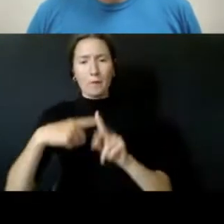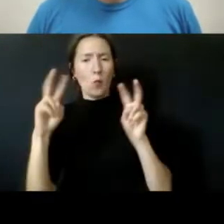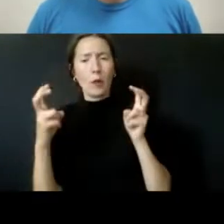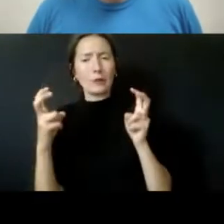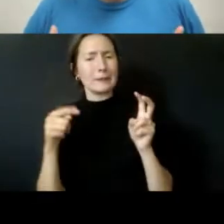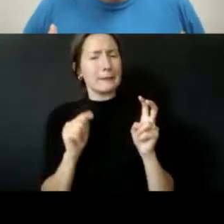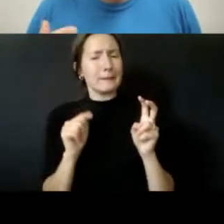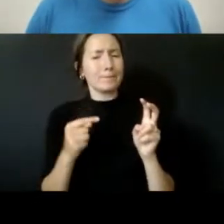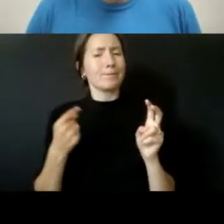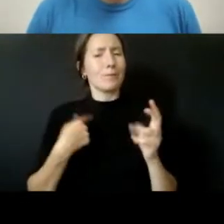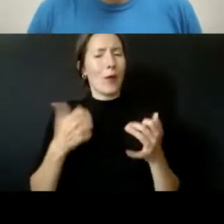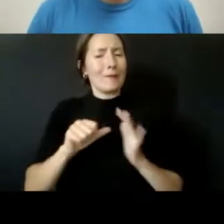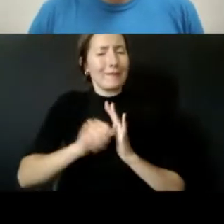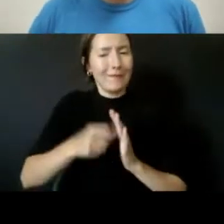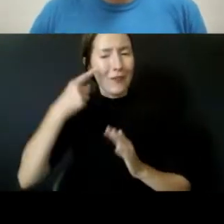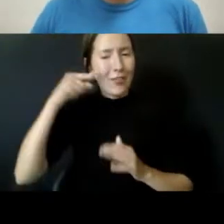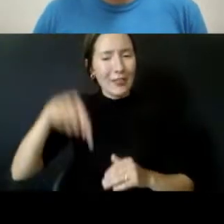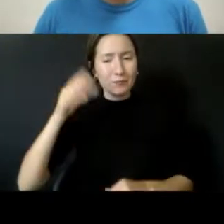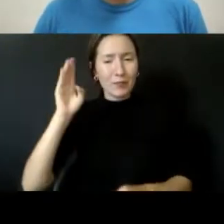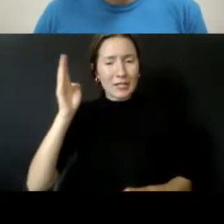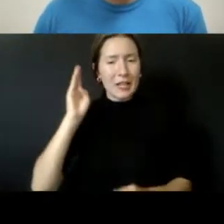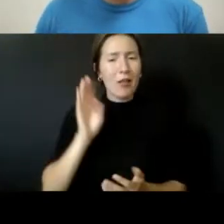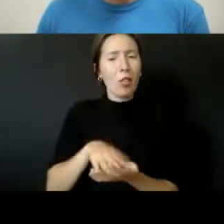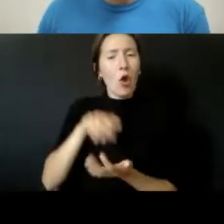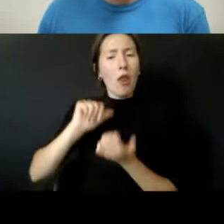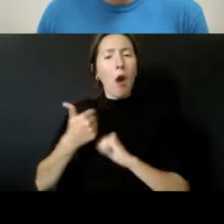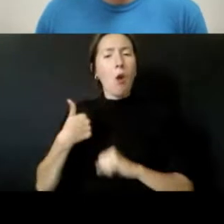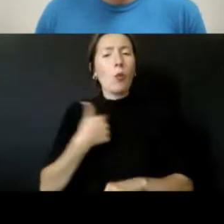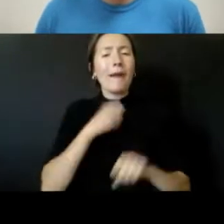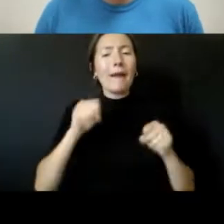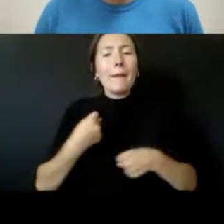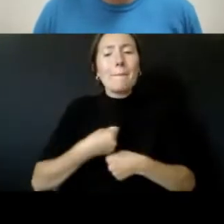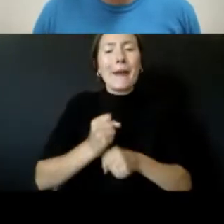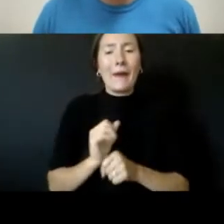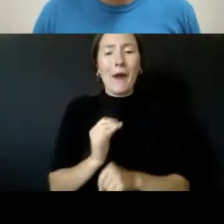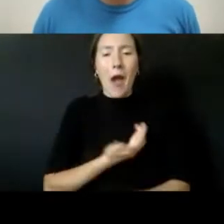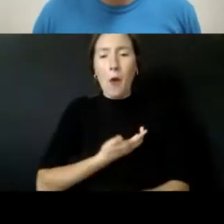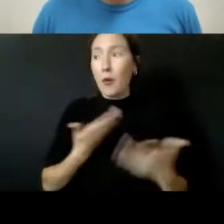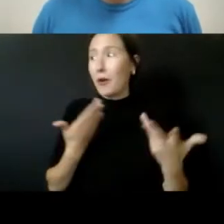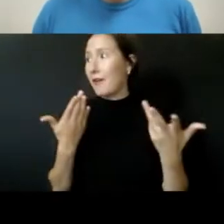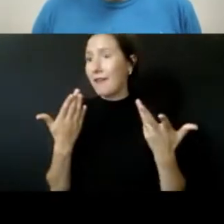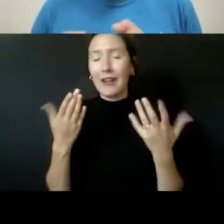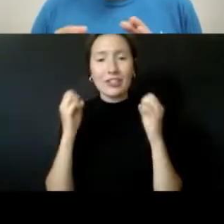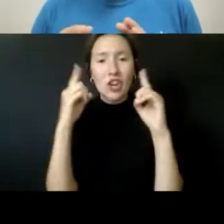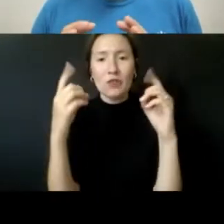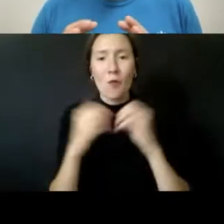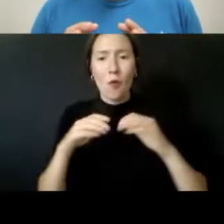no excuse for you not to take immediate action today whatever role you're in right so it i don't